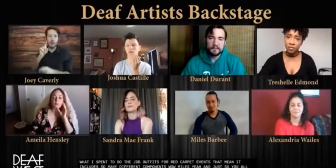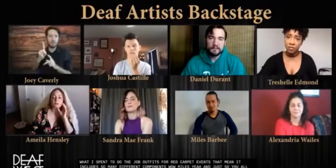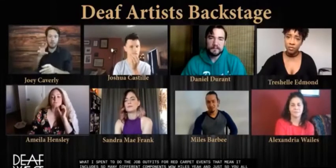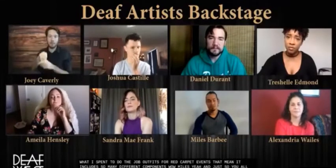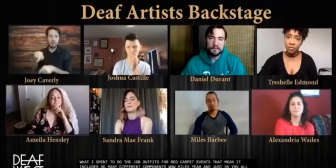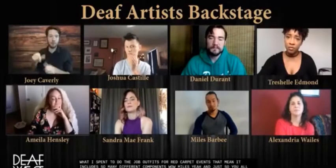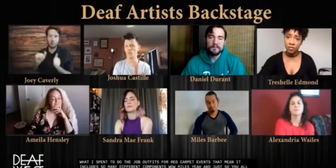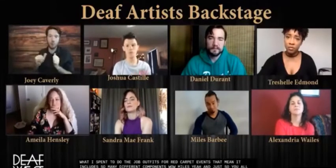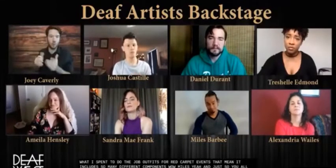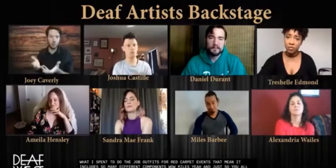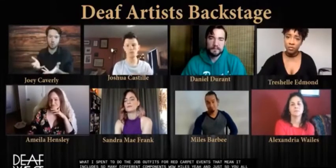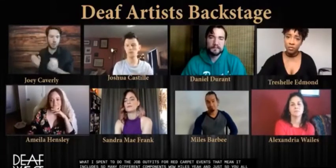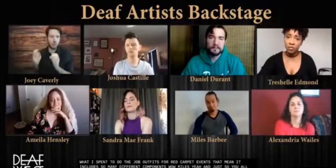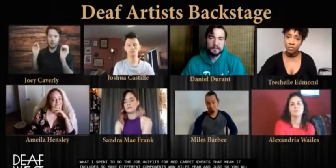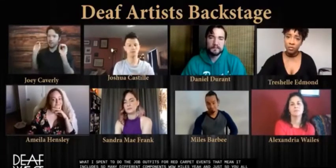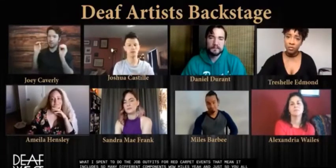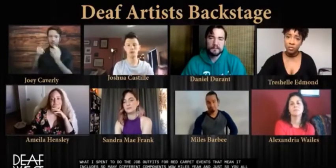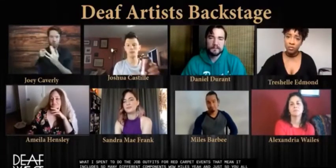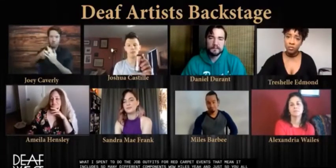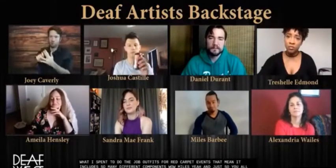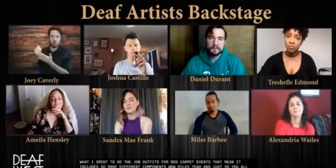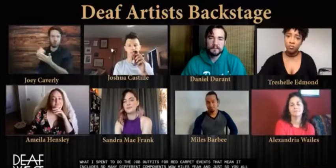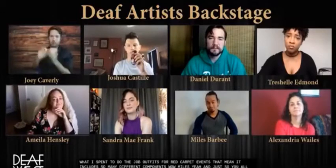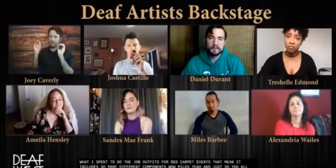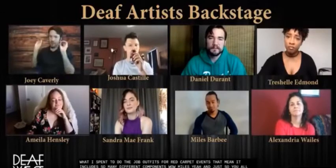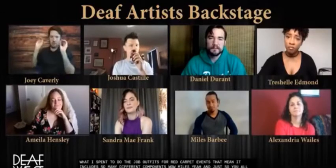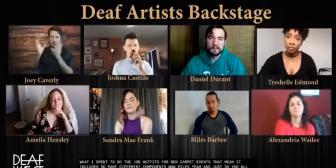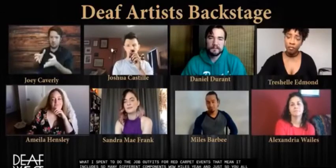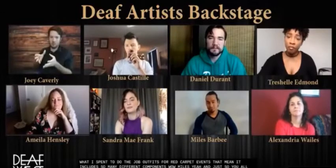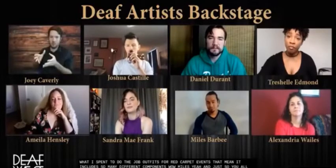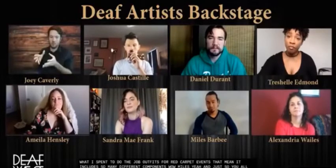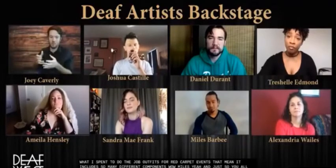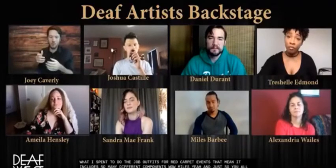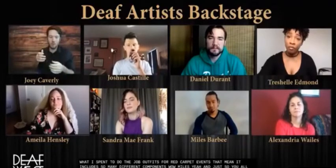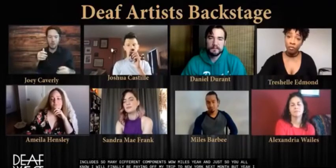It was not written with the intention of having Deaf actors play these roles.